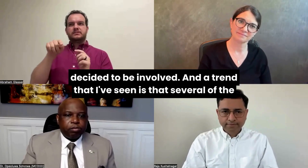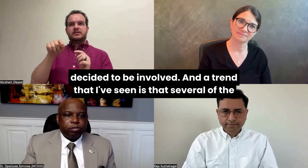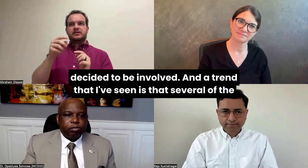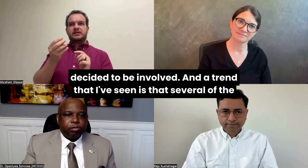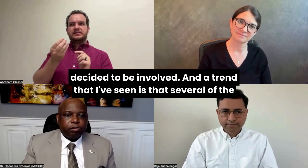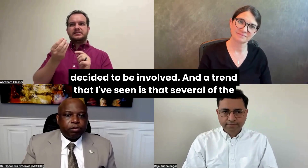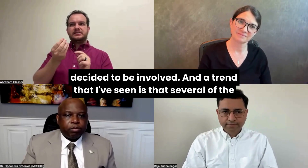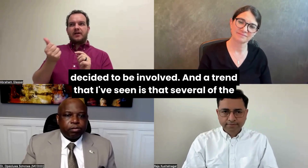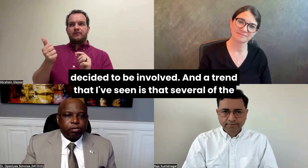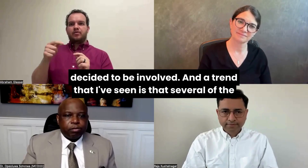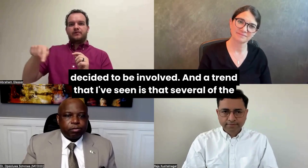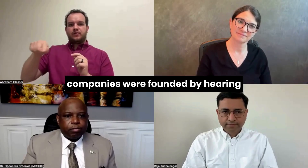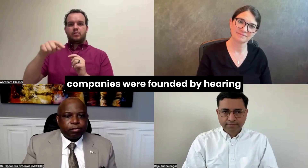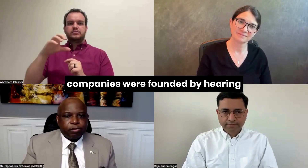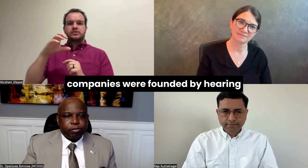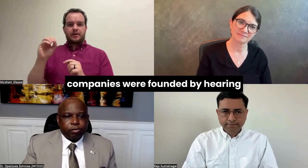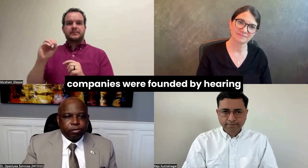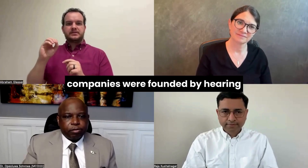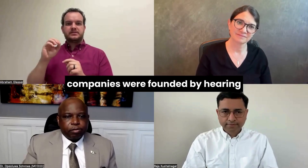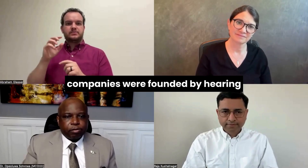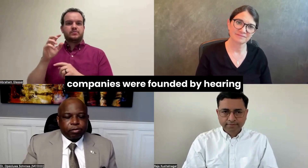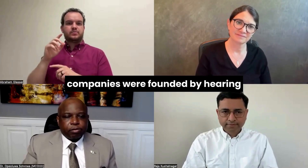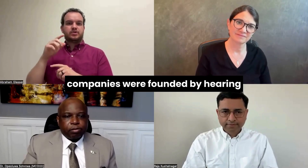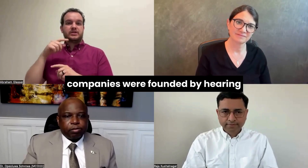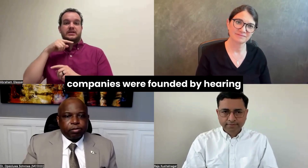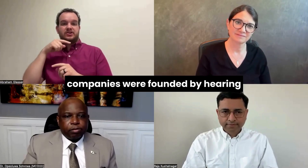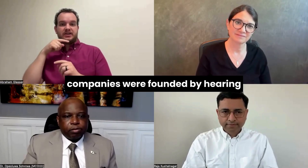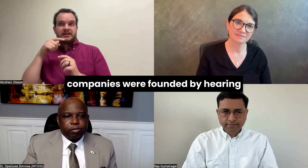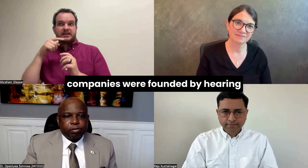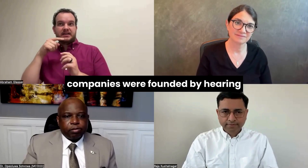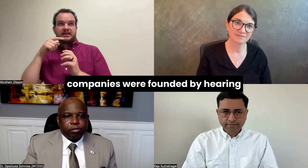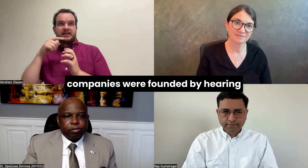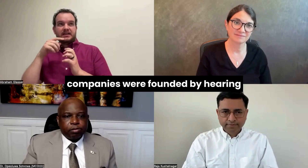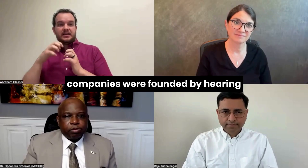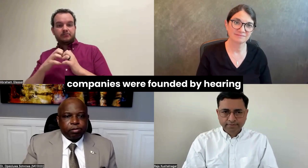companies were founded by hearing